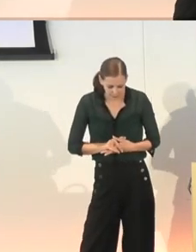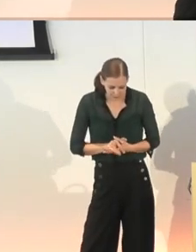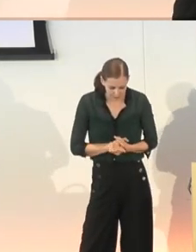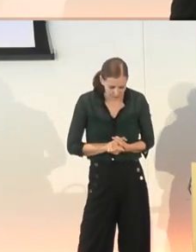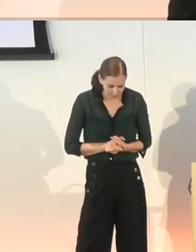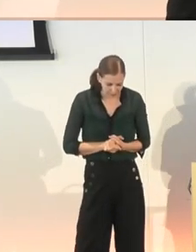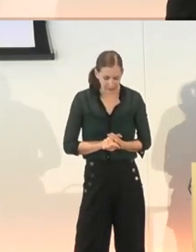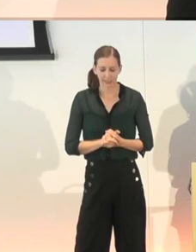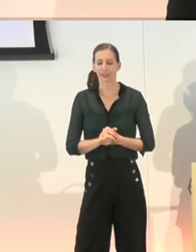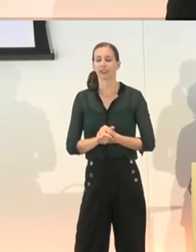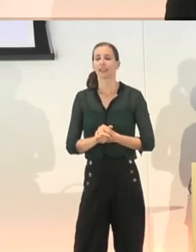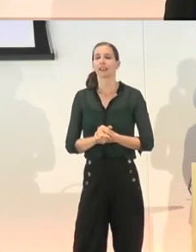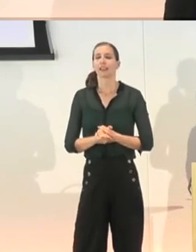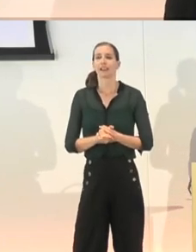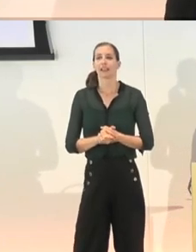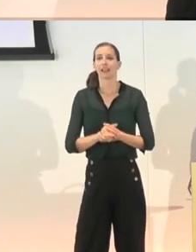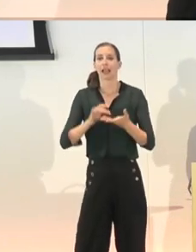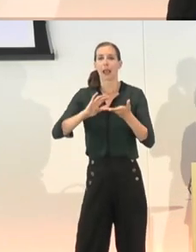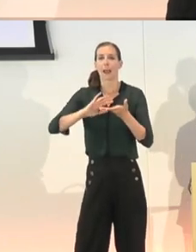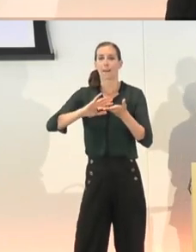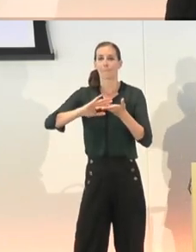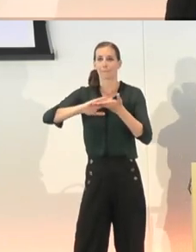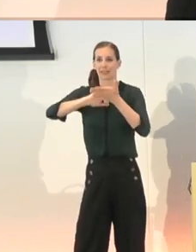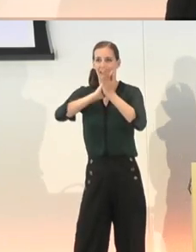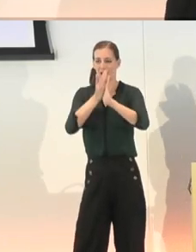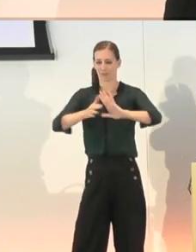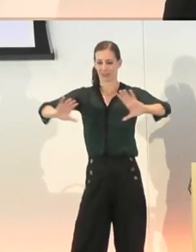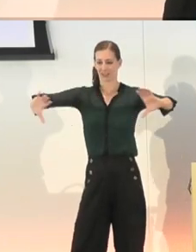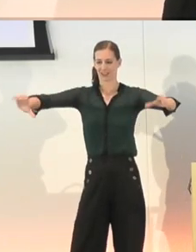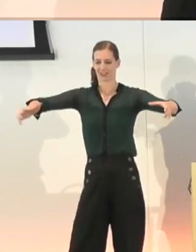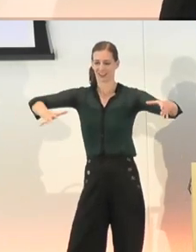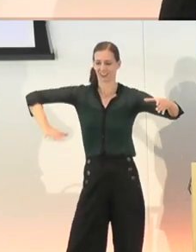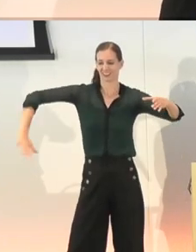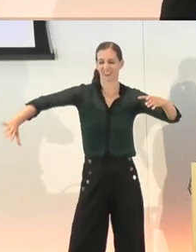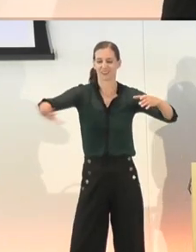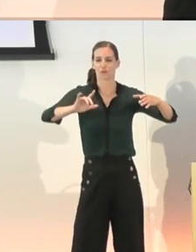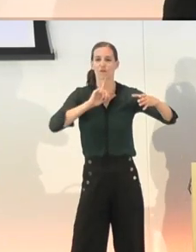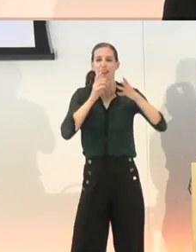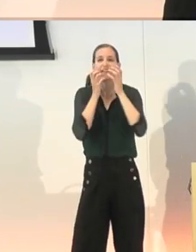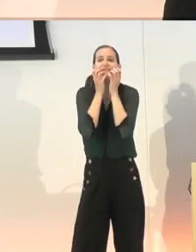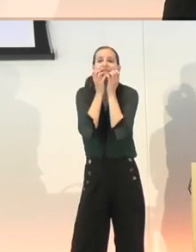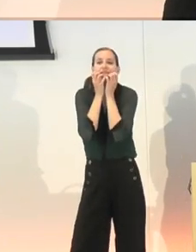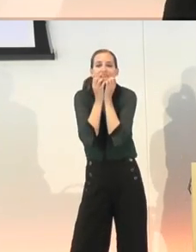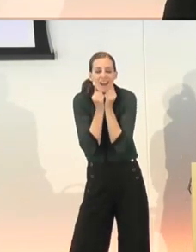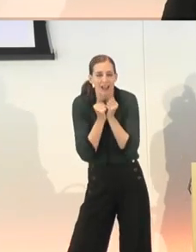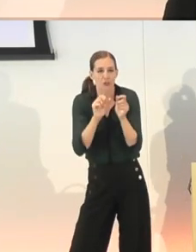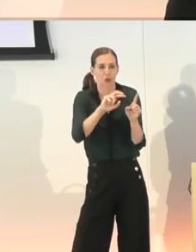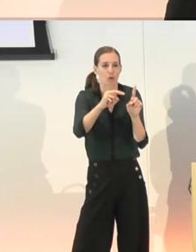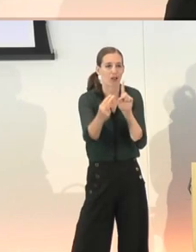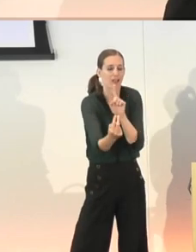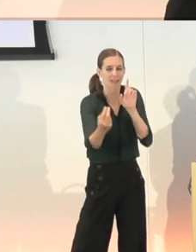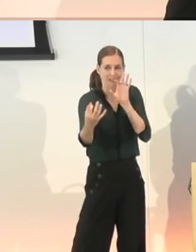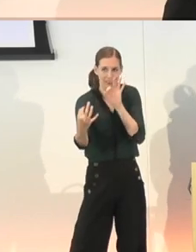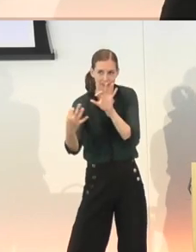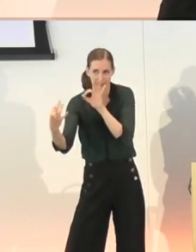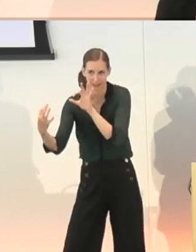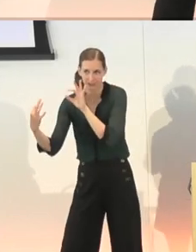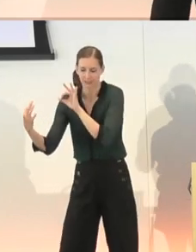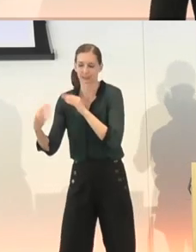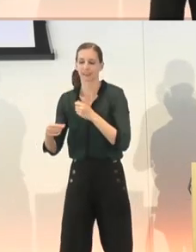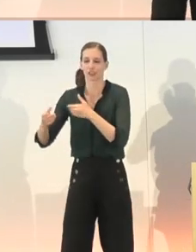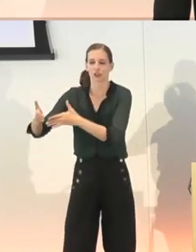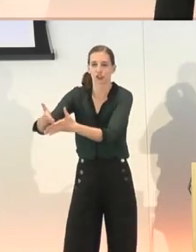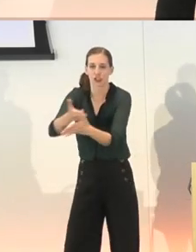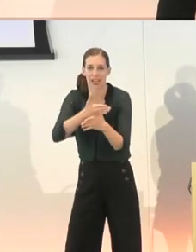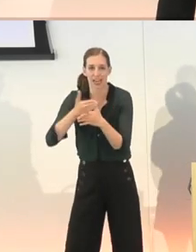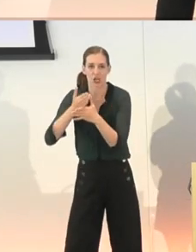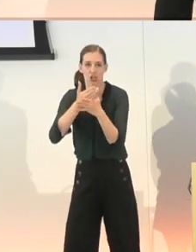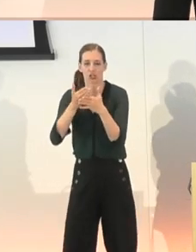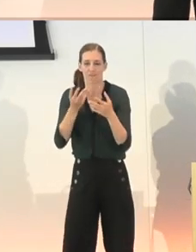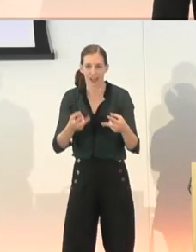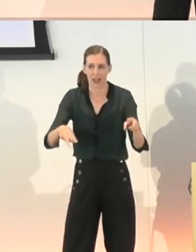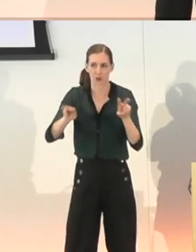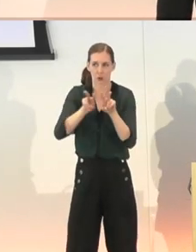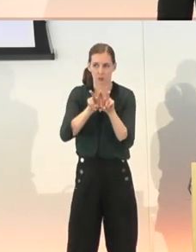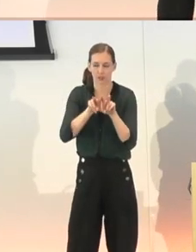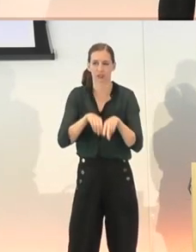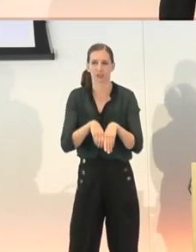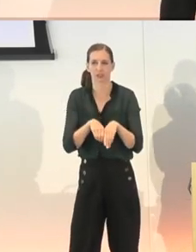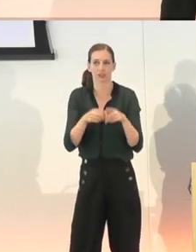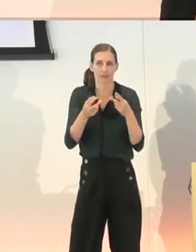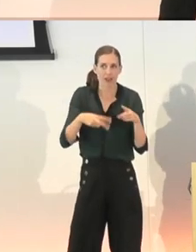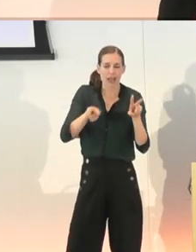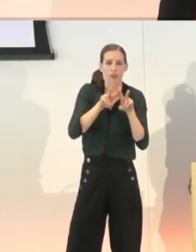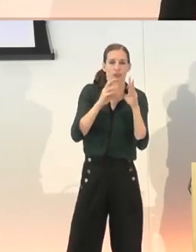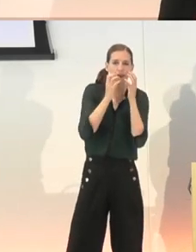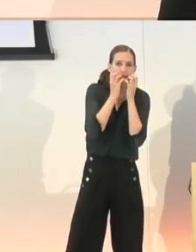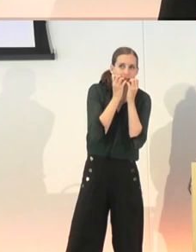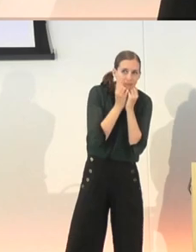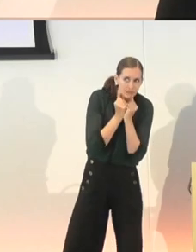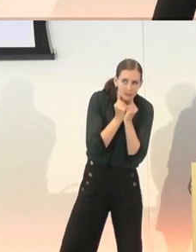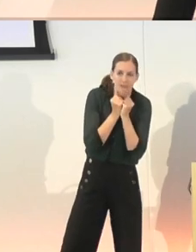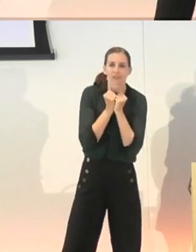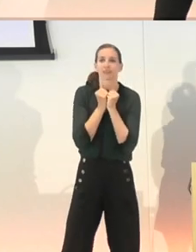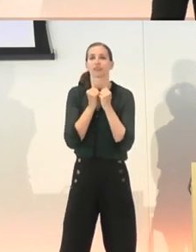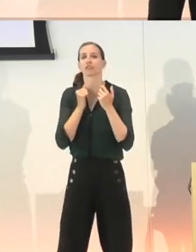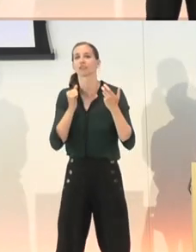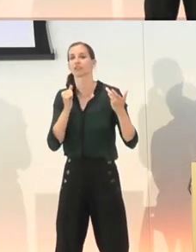ocean of really valuable insight, here you can see -- And values as well. Ongoing relationships